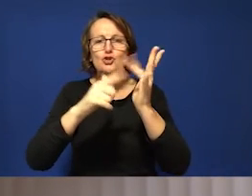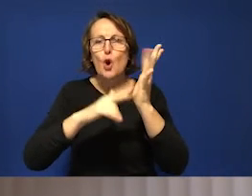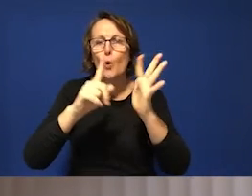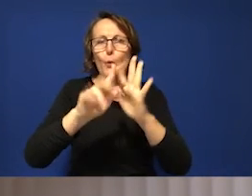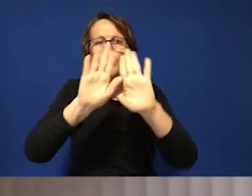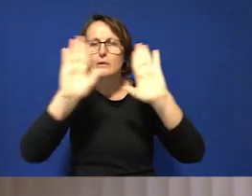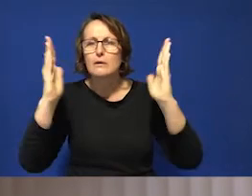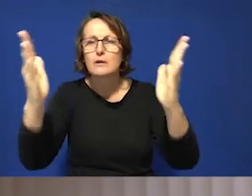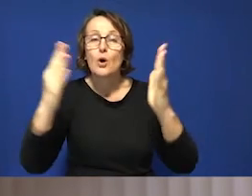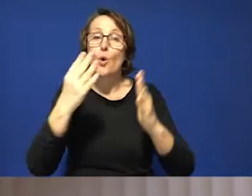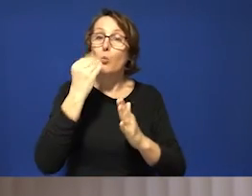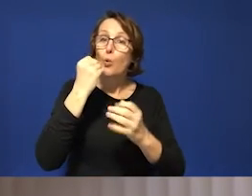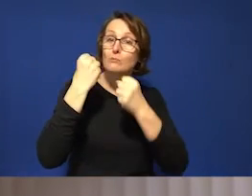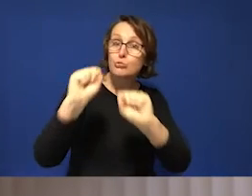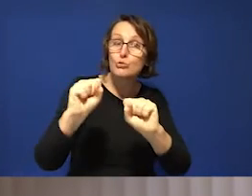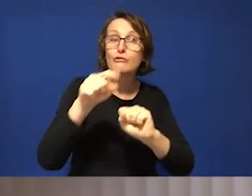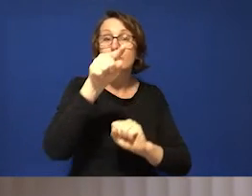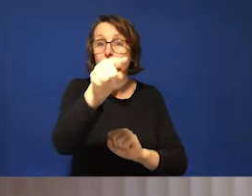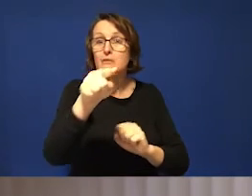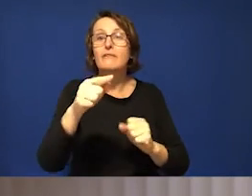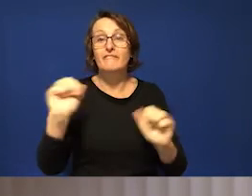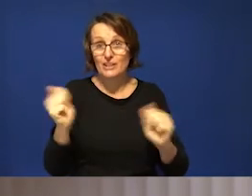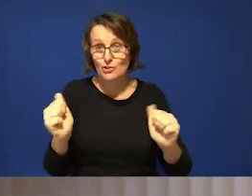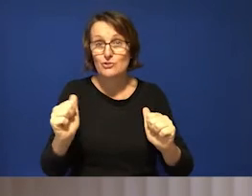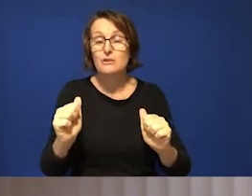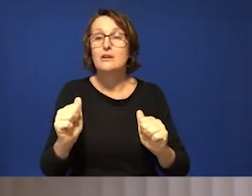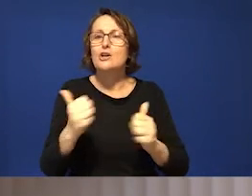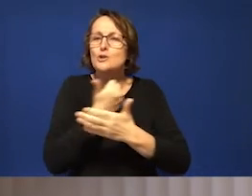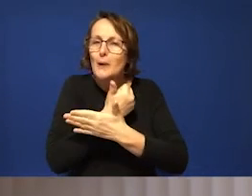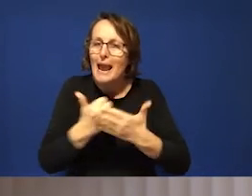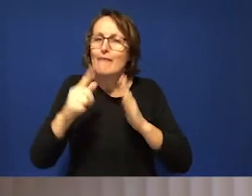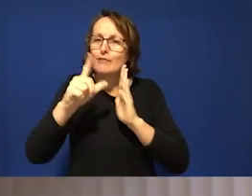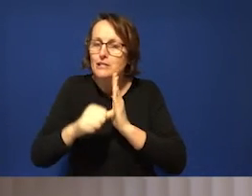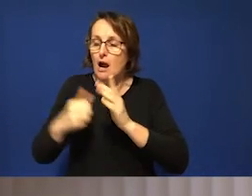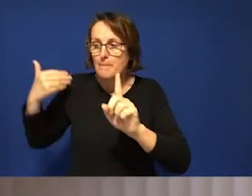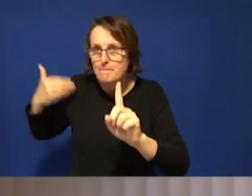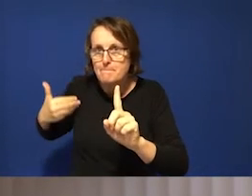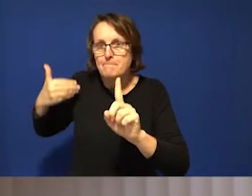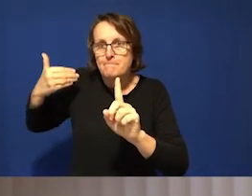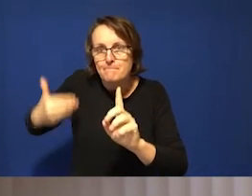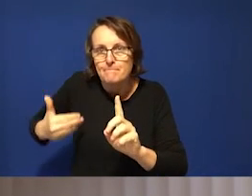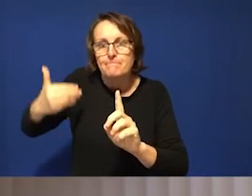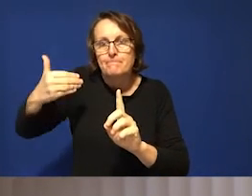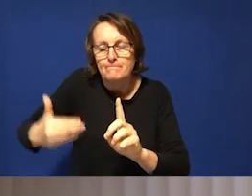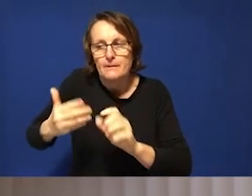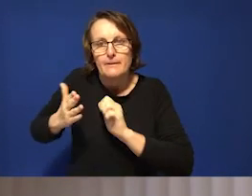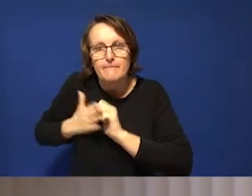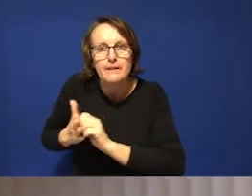and all of those sorts of things. Every move was about I-longevity.